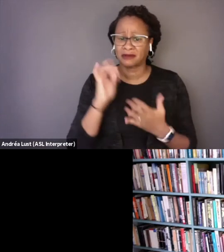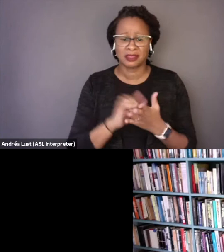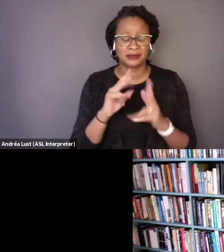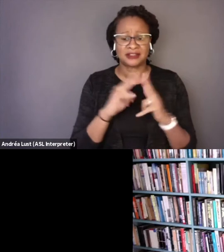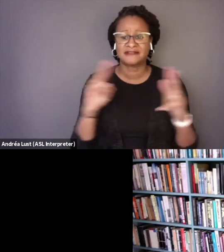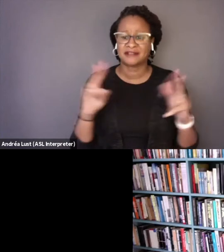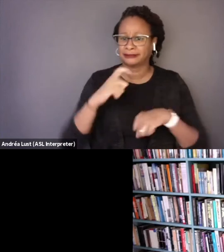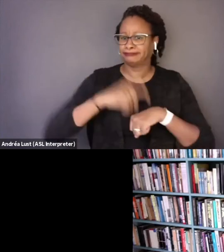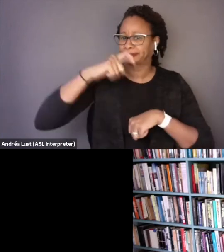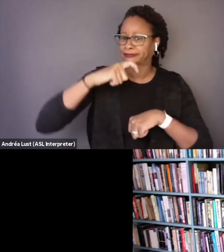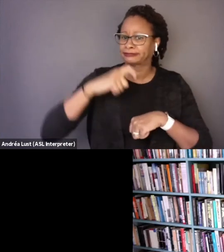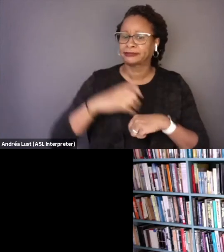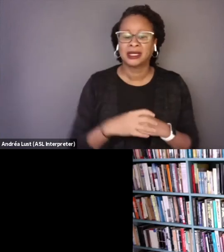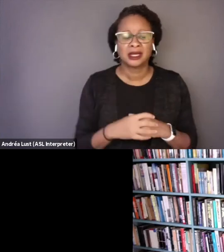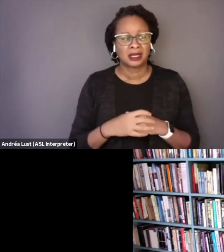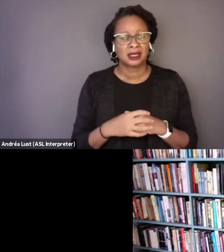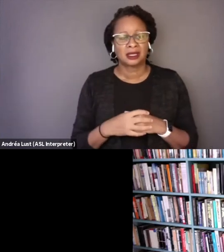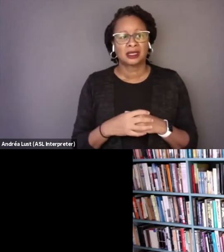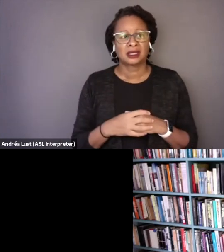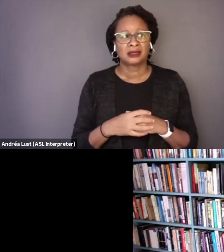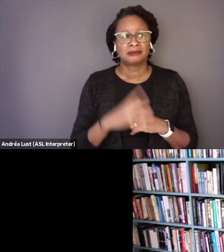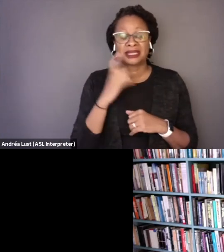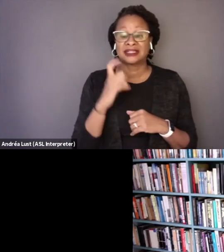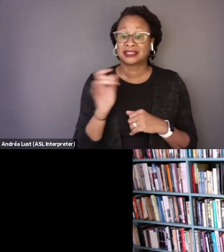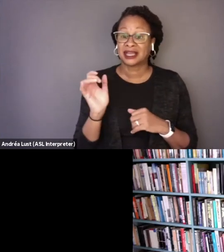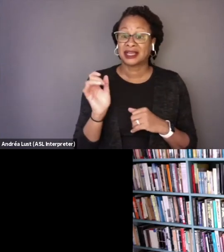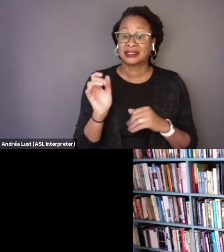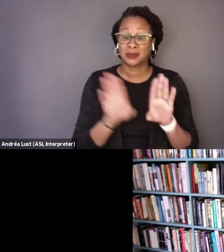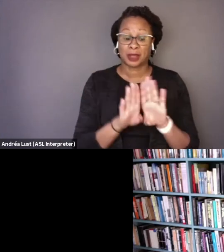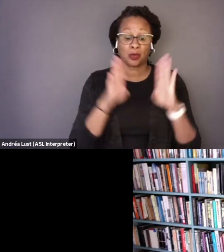because as we opened up the front page of the New York Times this morning,